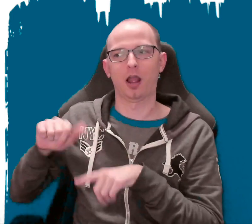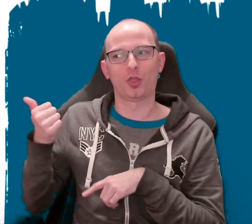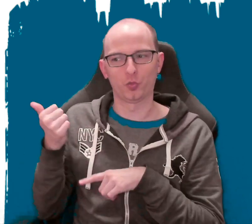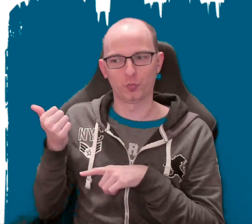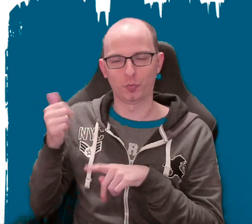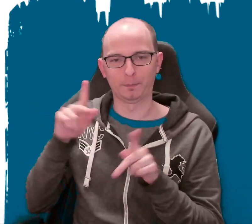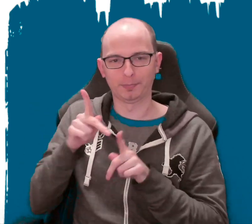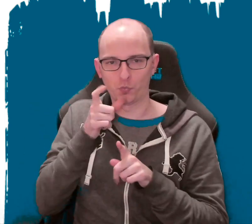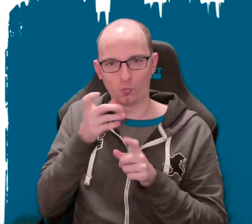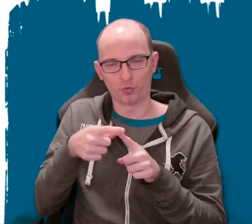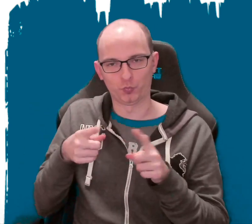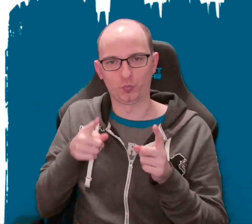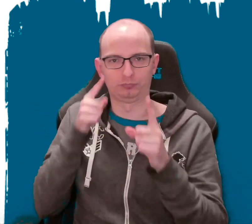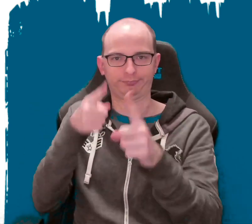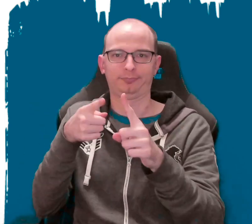I hope to pass that knowledge on forward to future aspiring filmmakers.